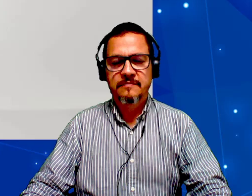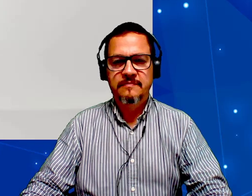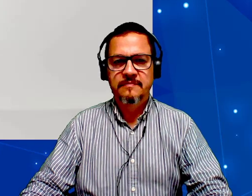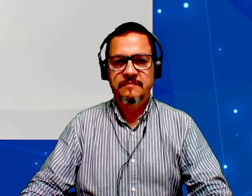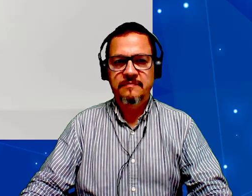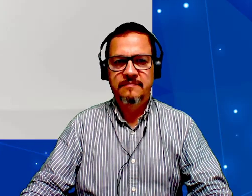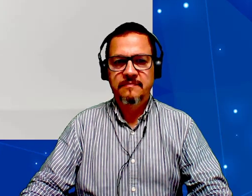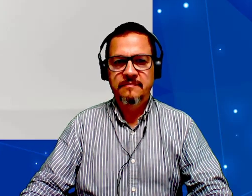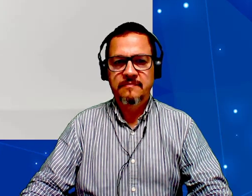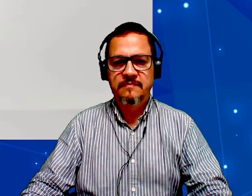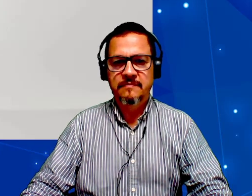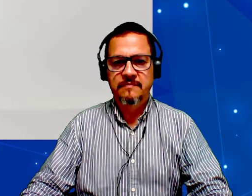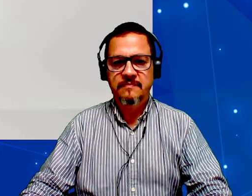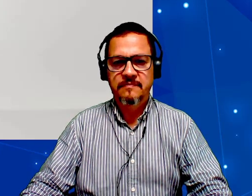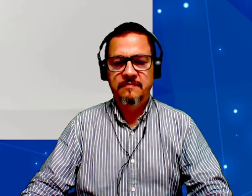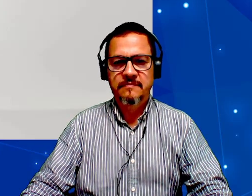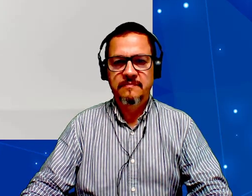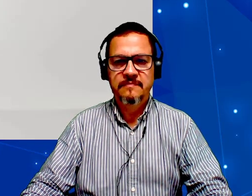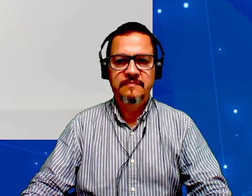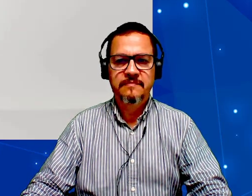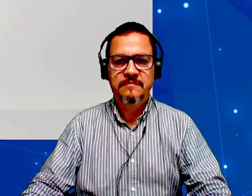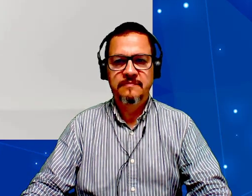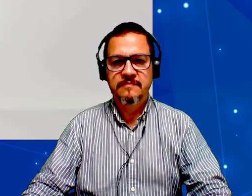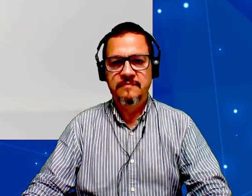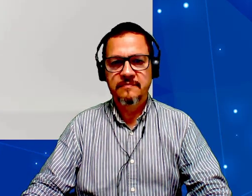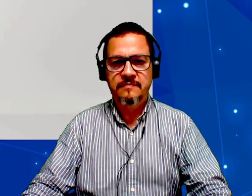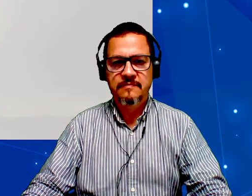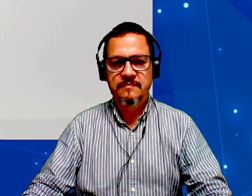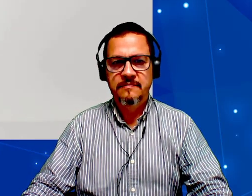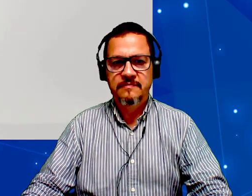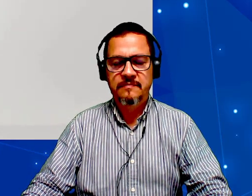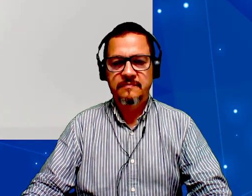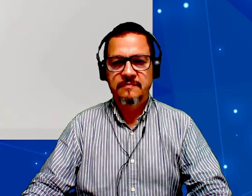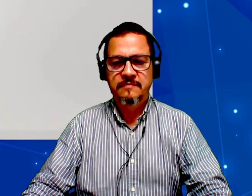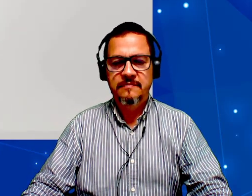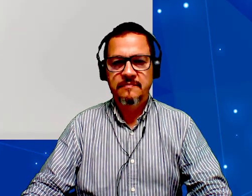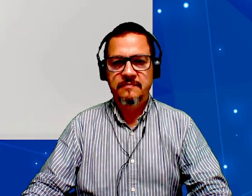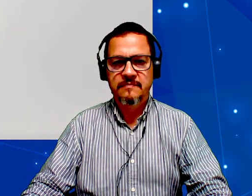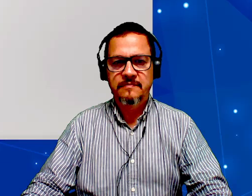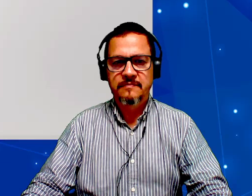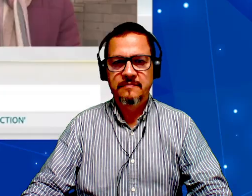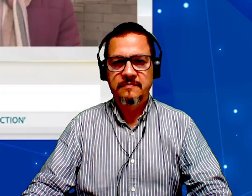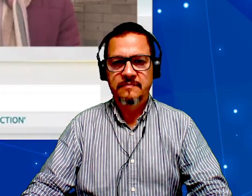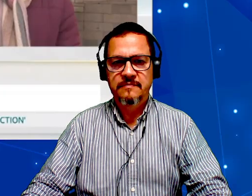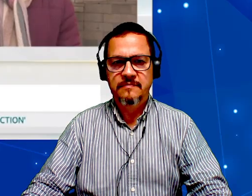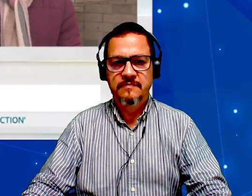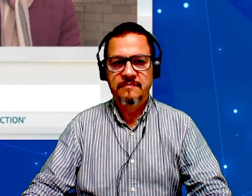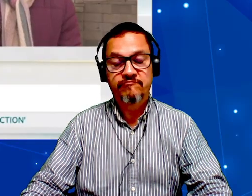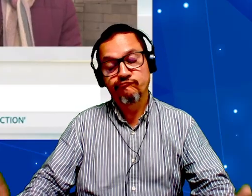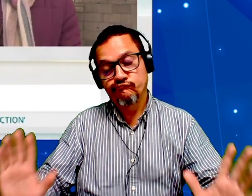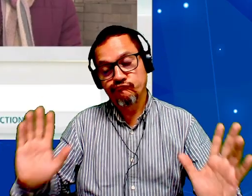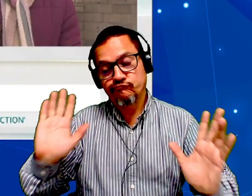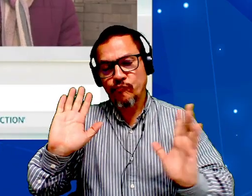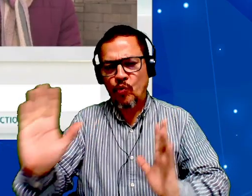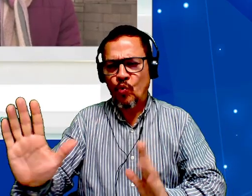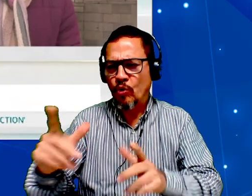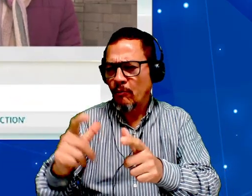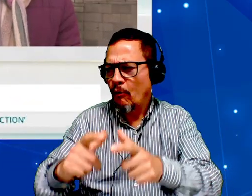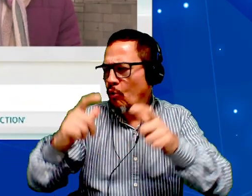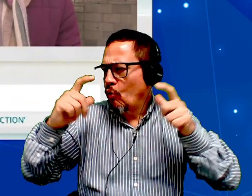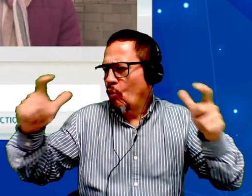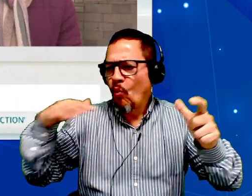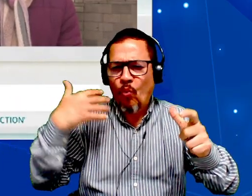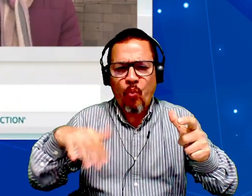Obviously, there's this huge demonstration happening globally. There are